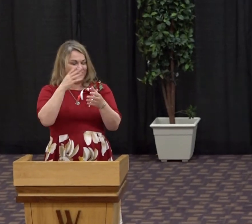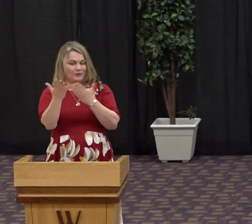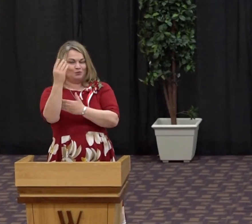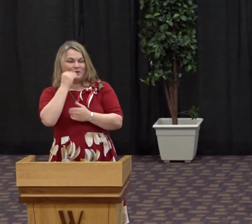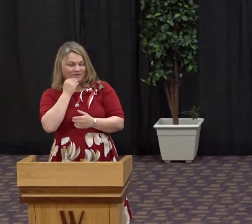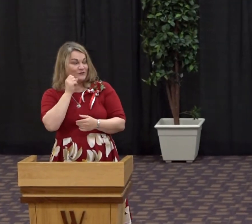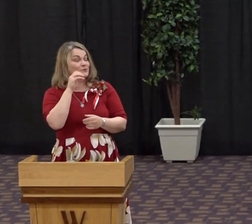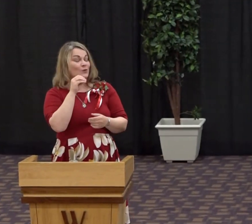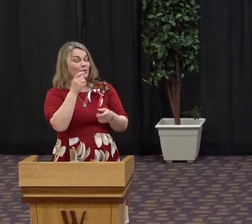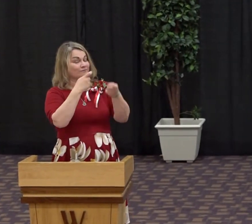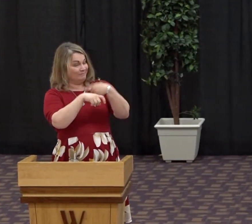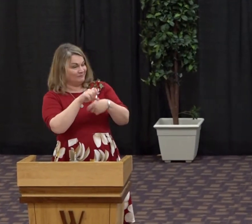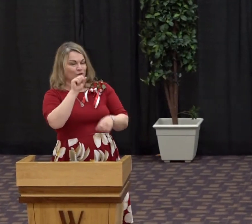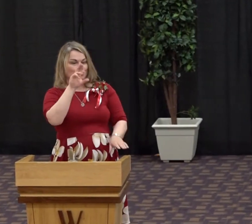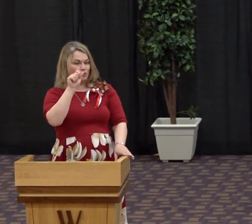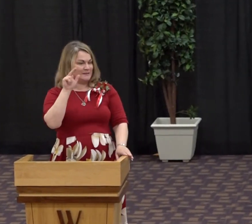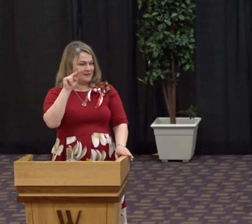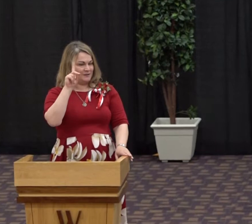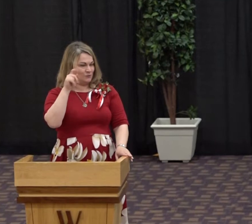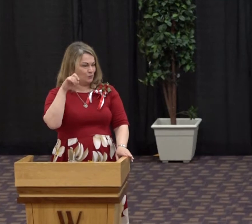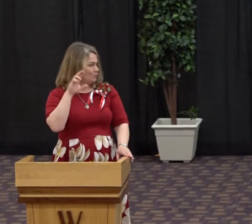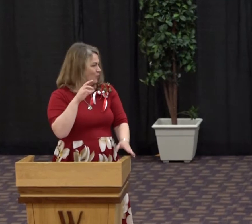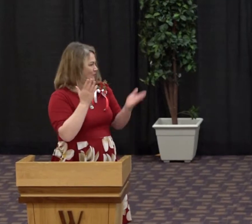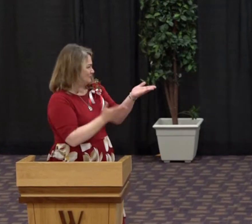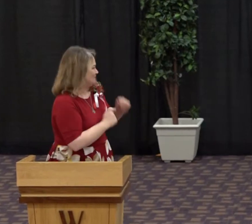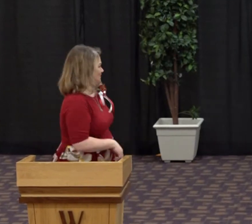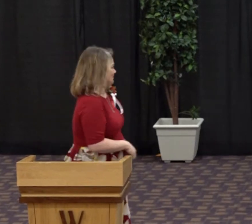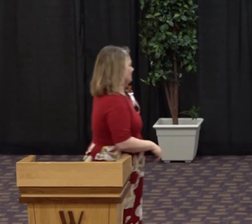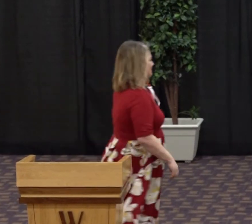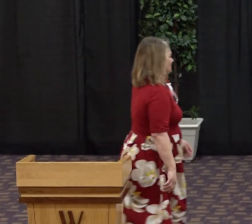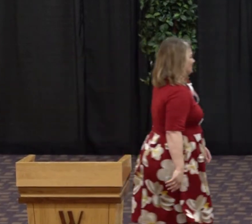She is with the seniors for their senior breakfast. So we have Susan Dupor.